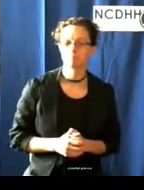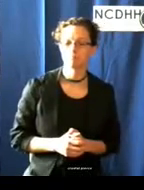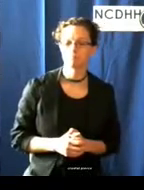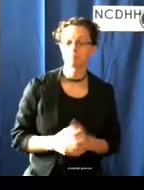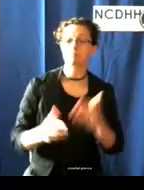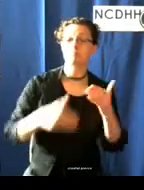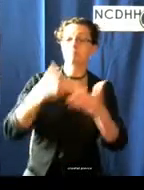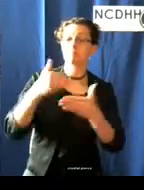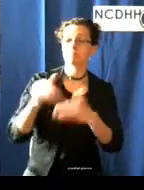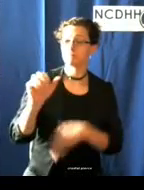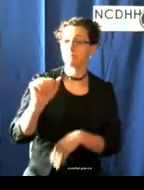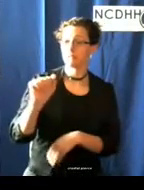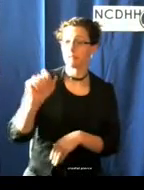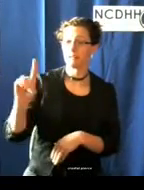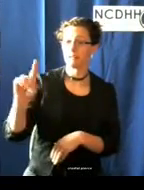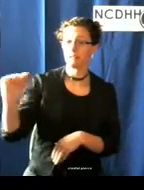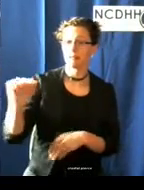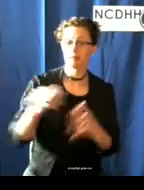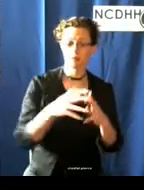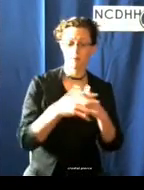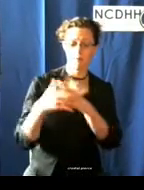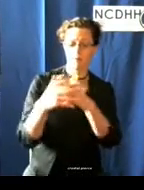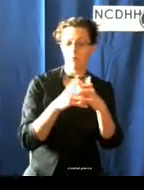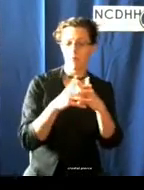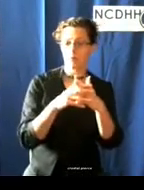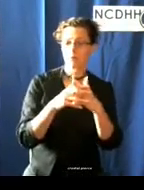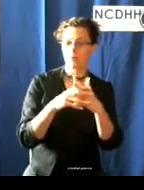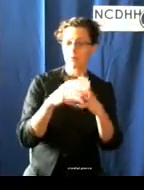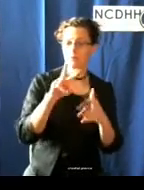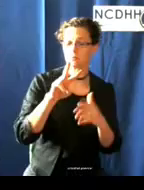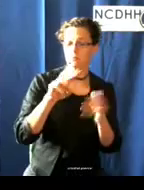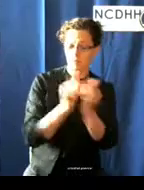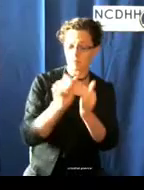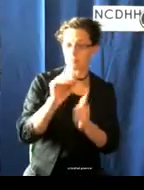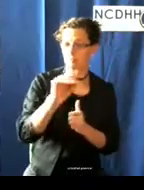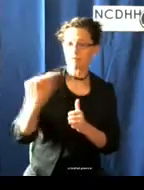THAT INDIVIDUALS WITH DISABILITIES ARE NOT EXCLUDED FROM OR DENIED BENEFITS